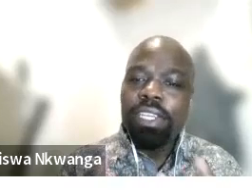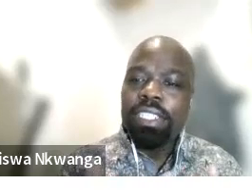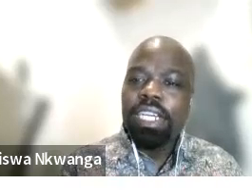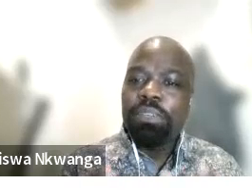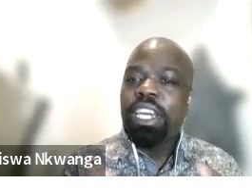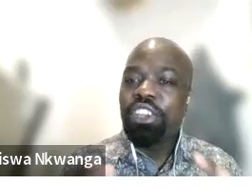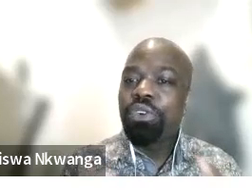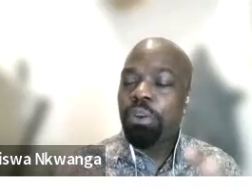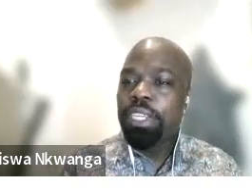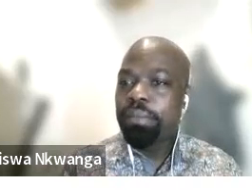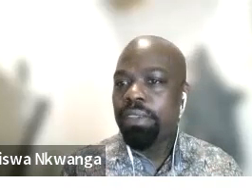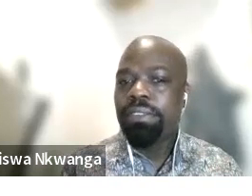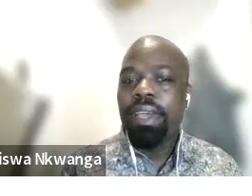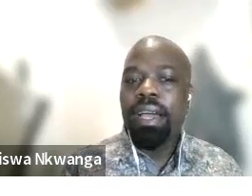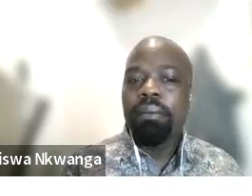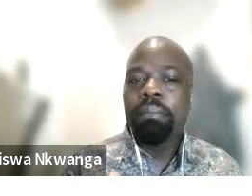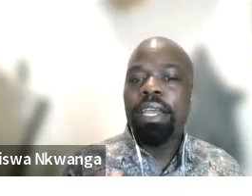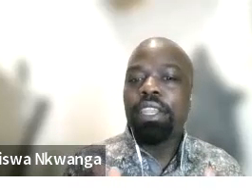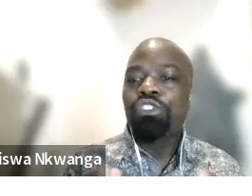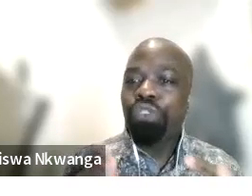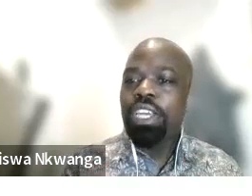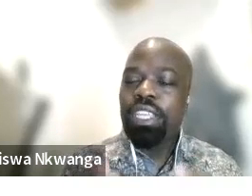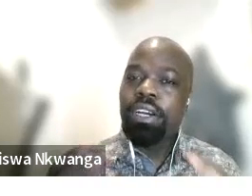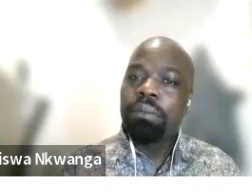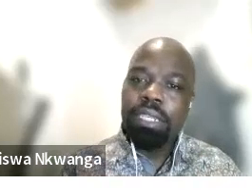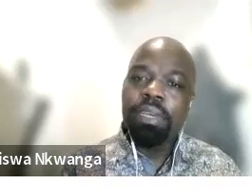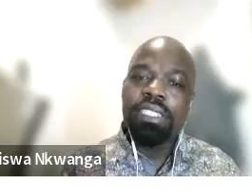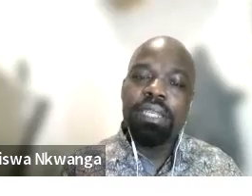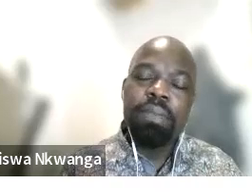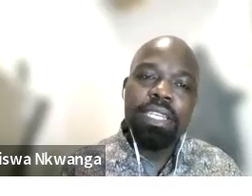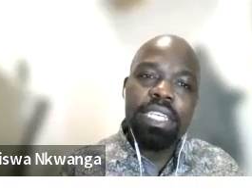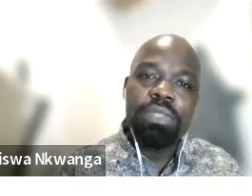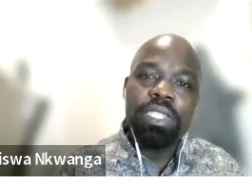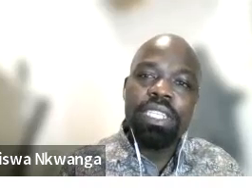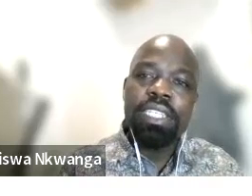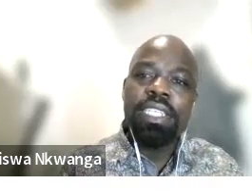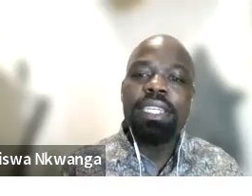Not necessarily to make new commitments, but to strengthen the commitments that they made